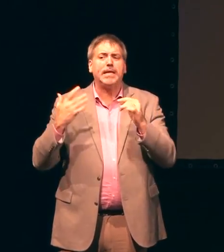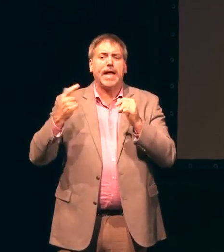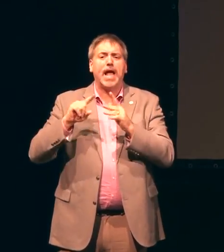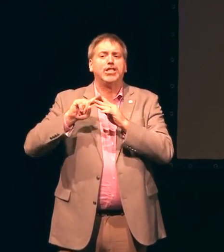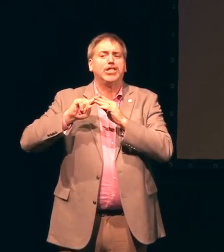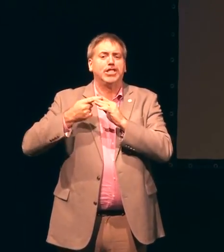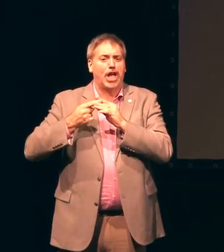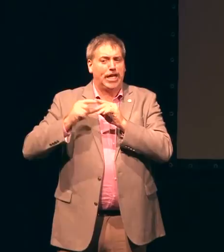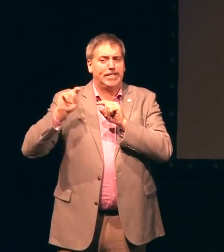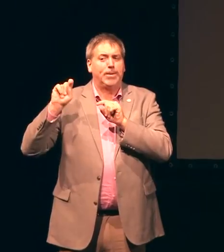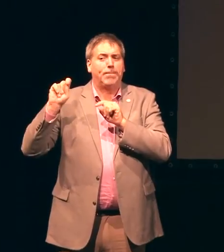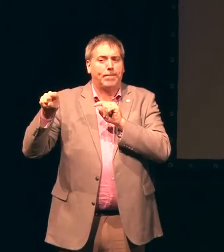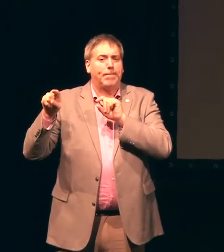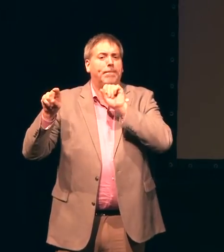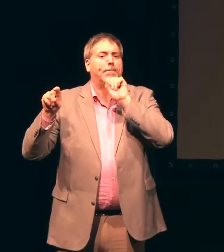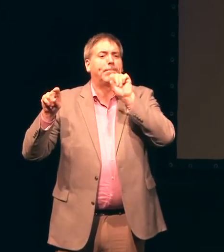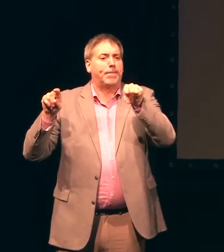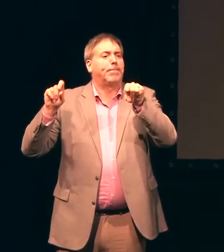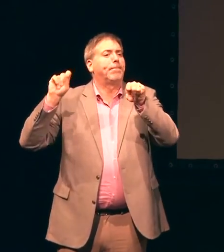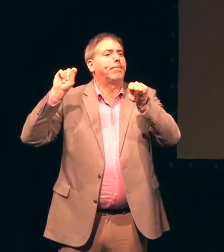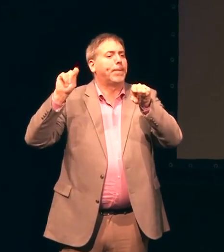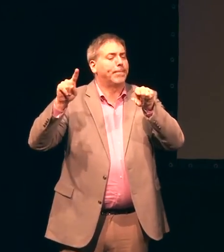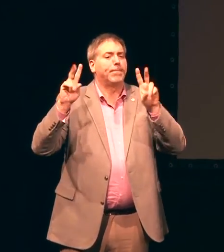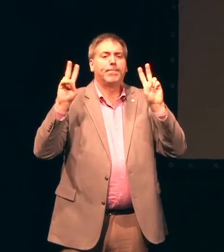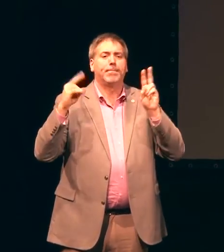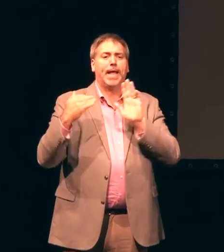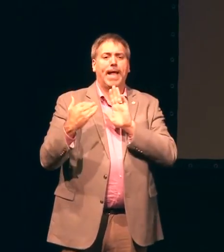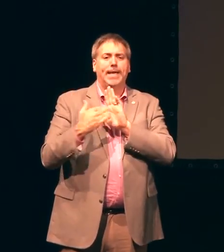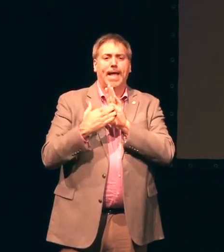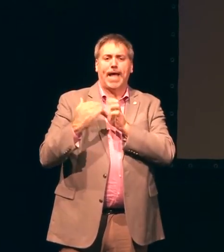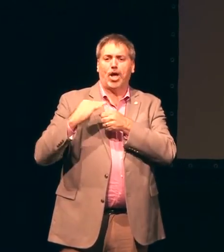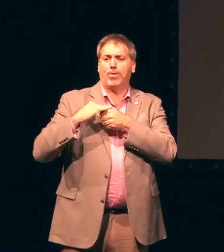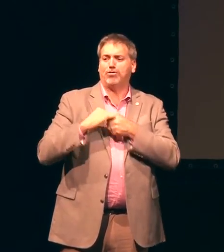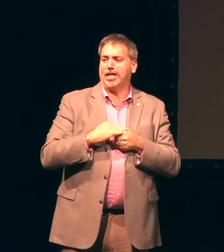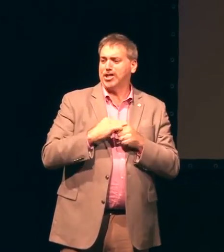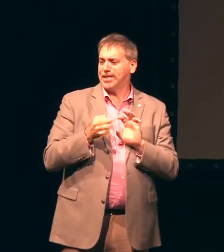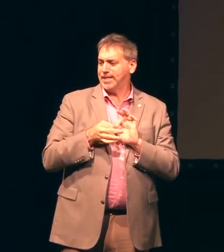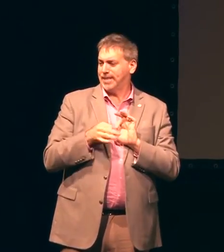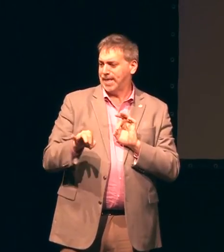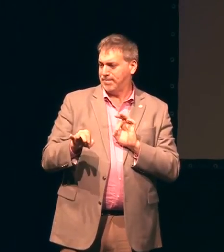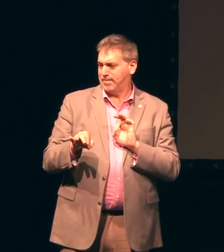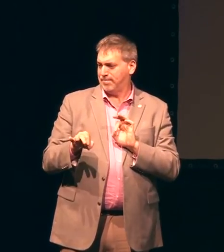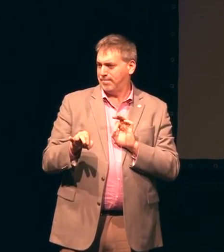out there have these statements. And little by little, they're starting to have antioppression